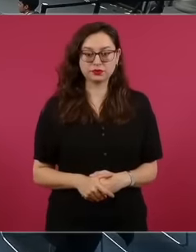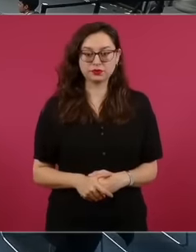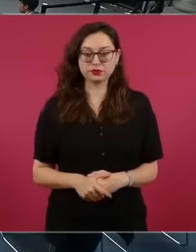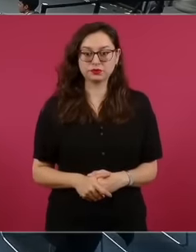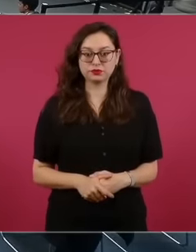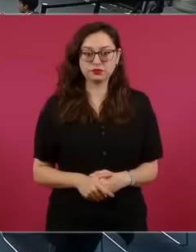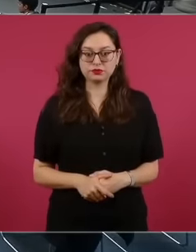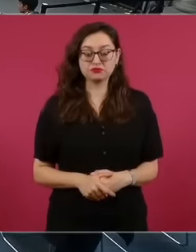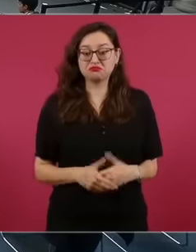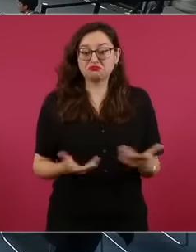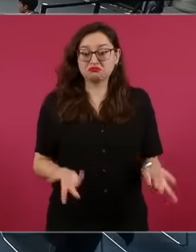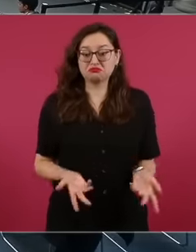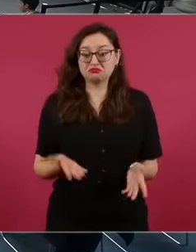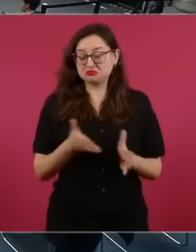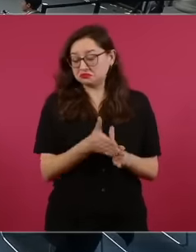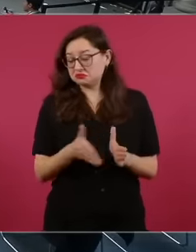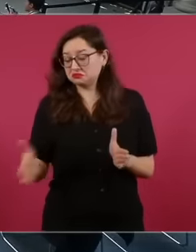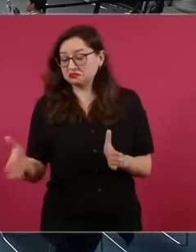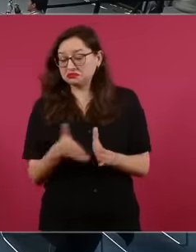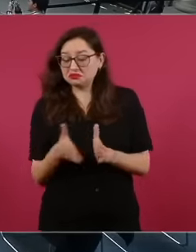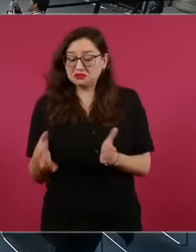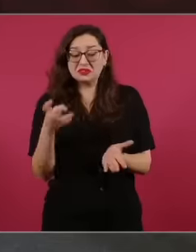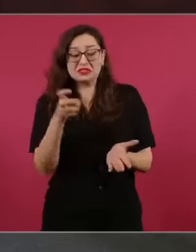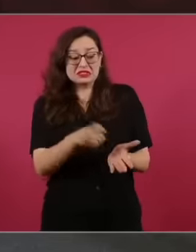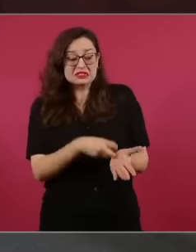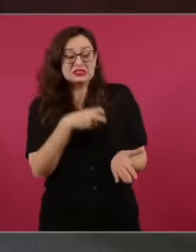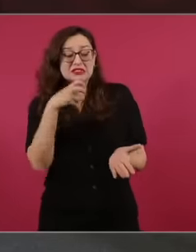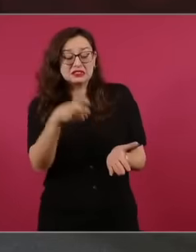63